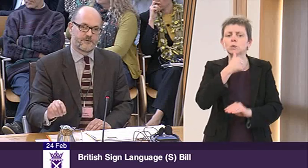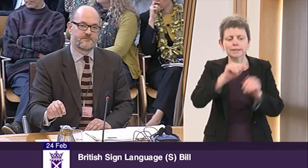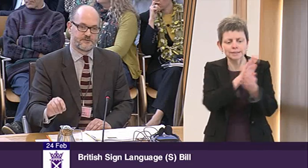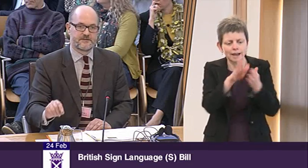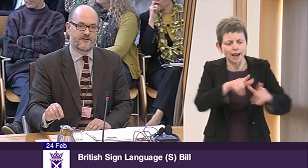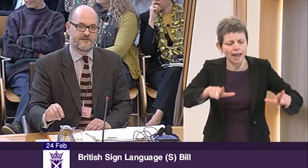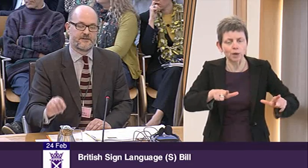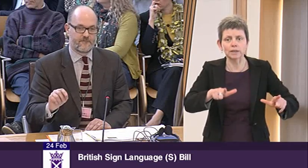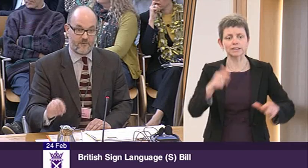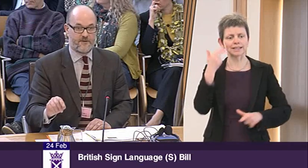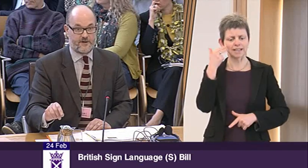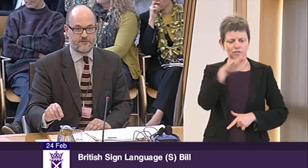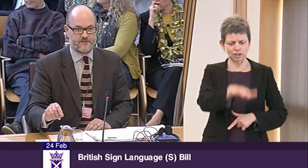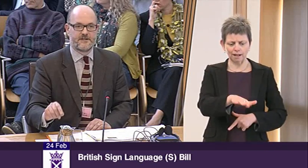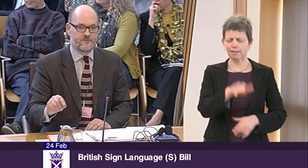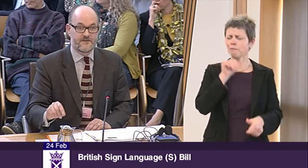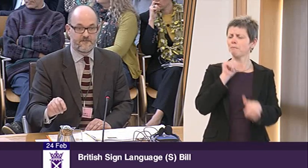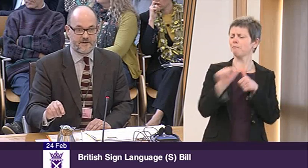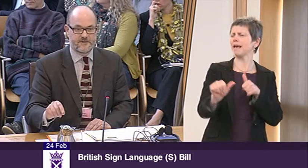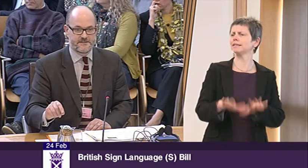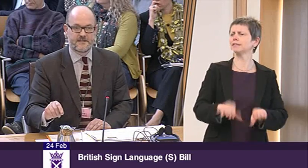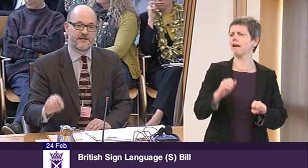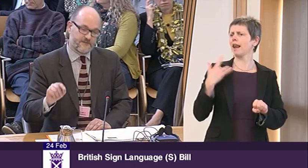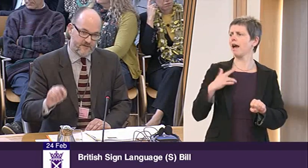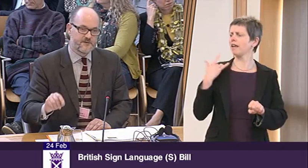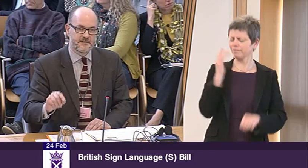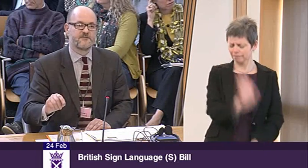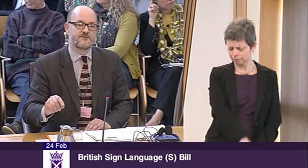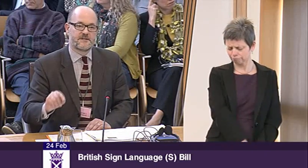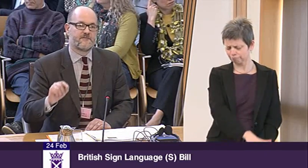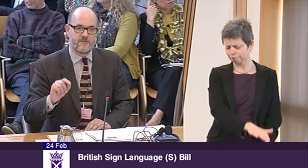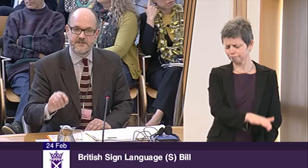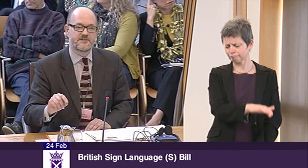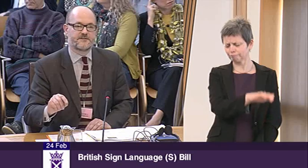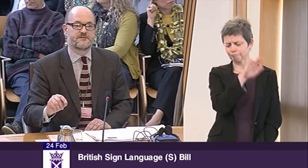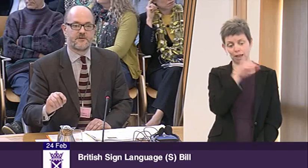possible start from the home with their families, those deaf children have the best chance of